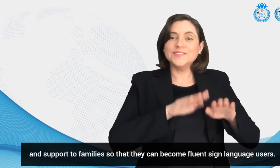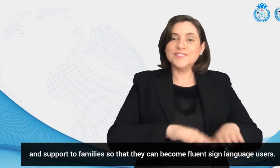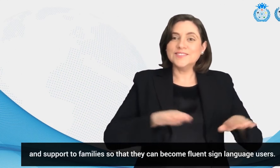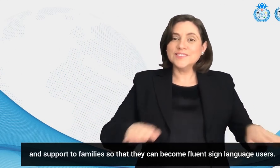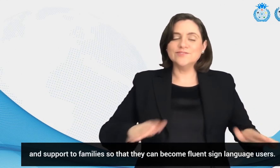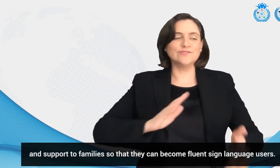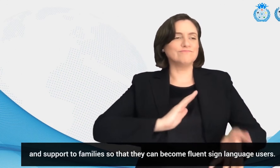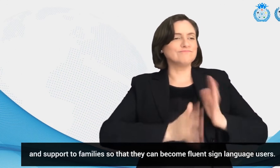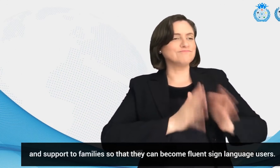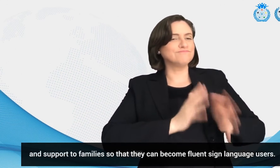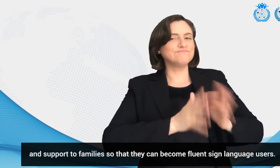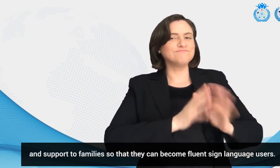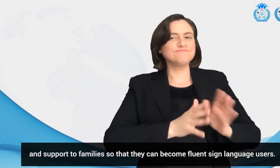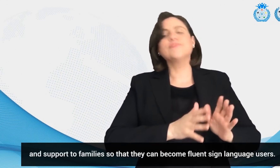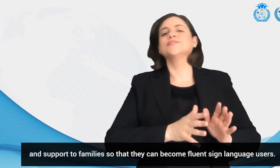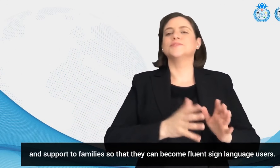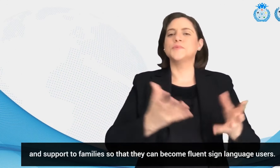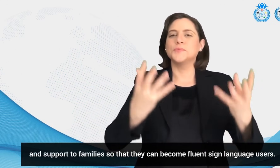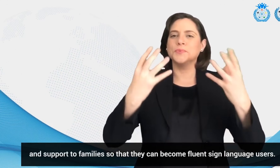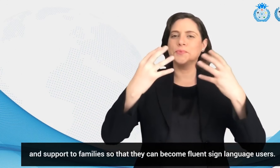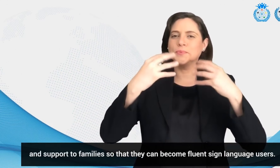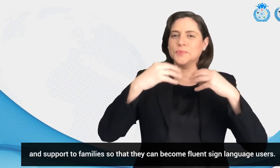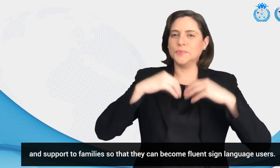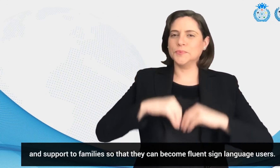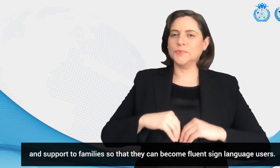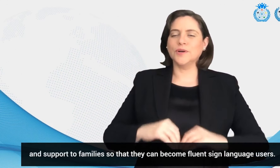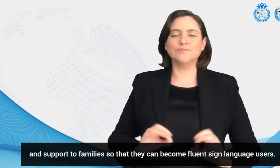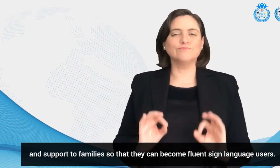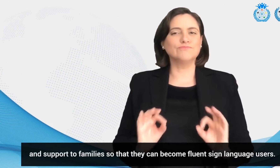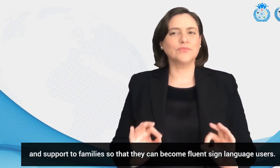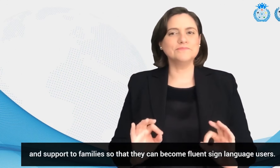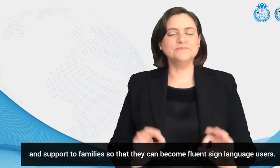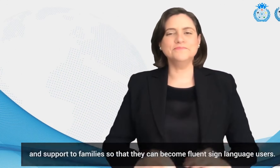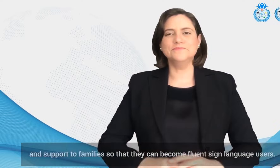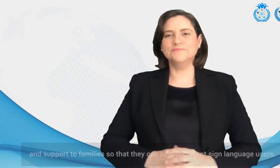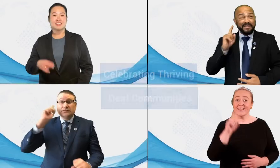and support to families to families so so they can become fluent sign language